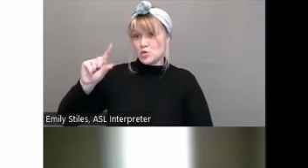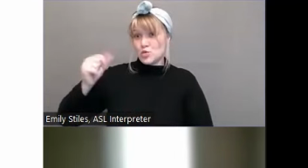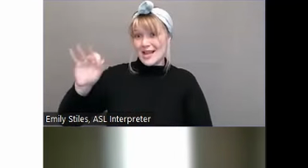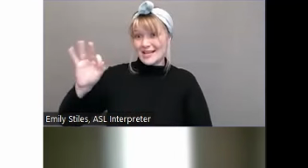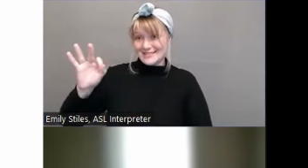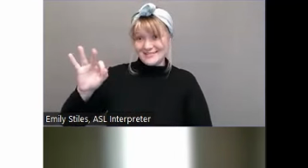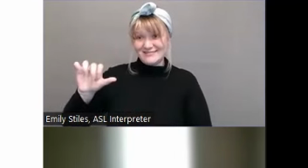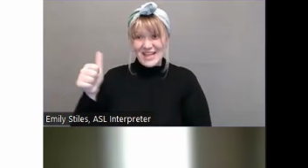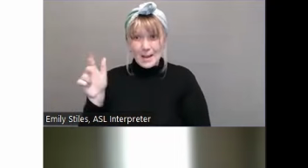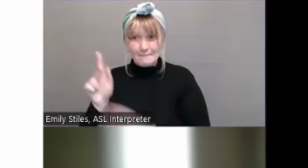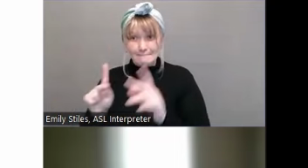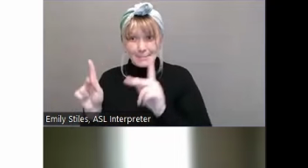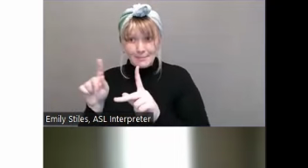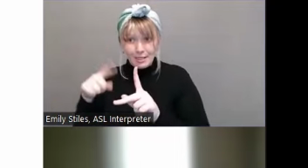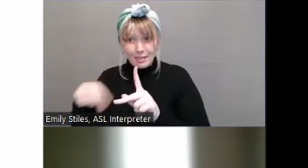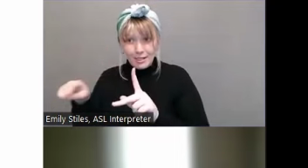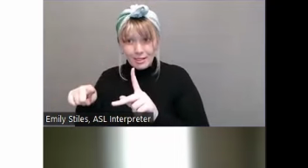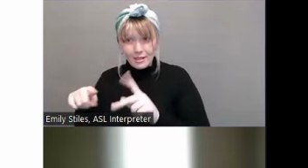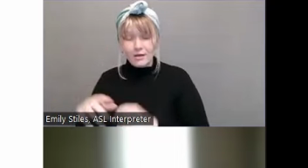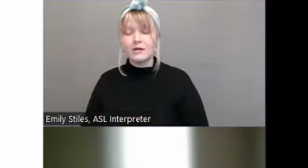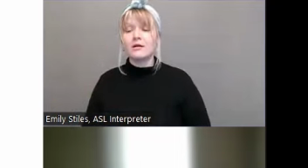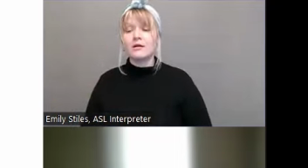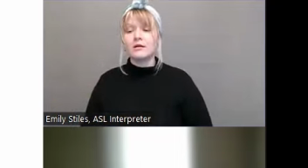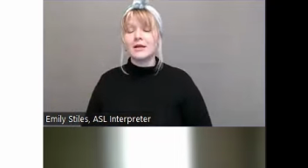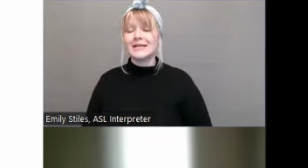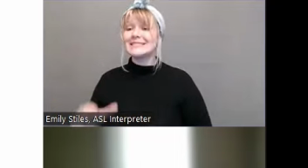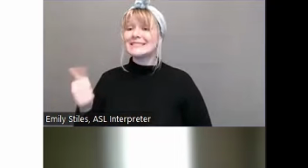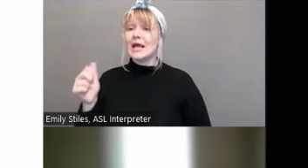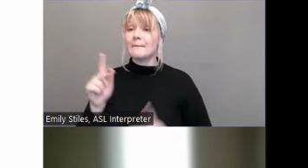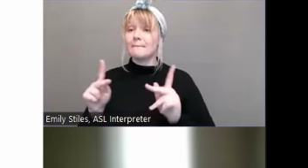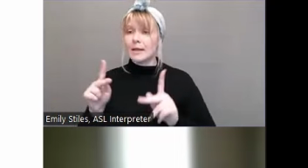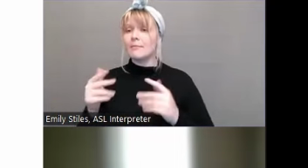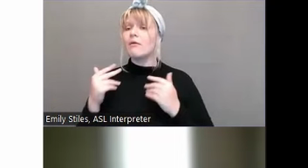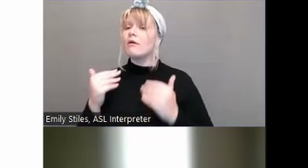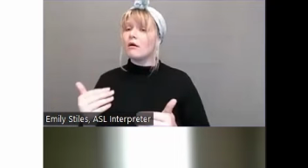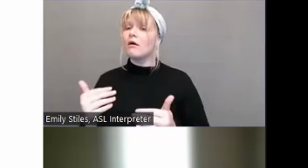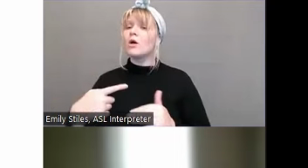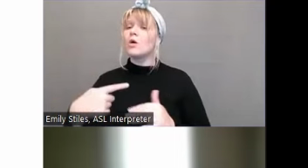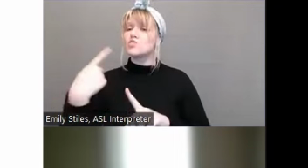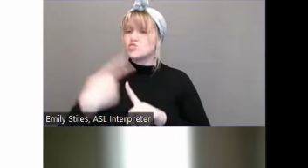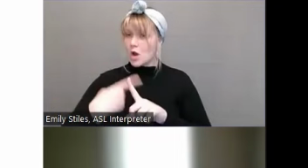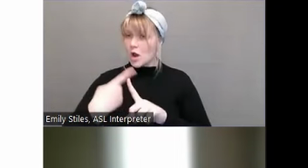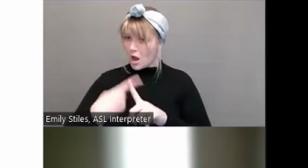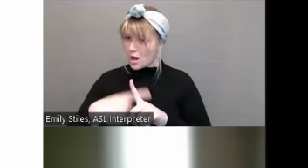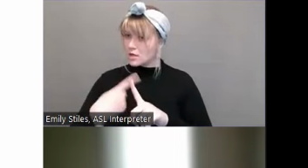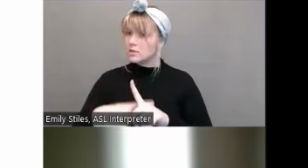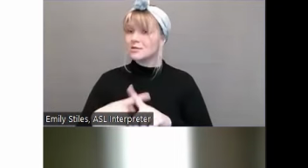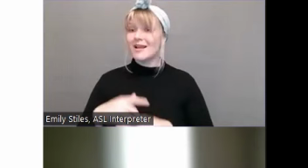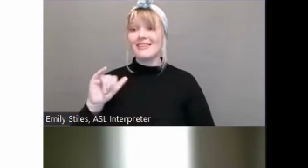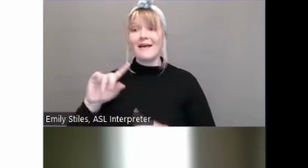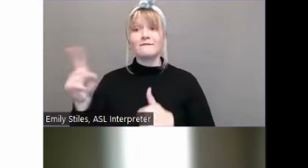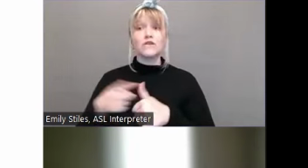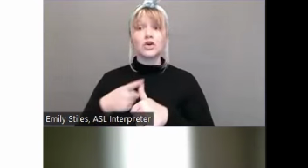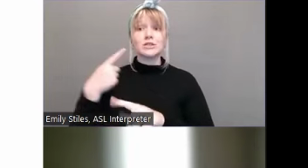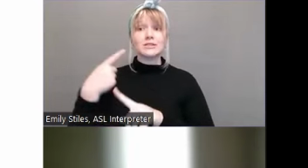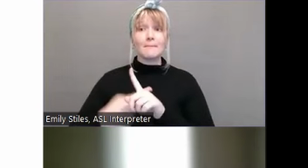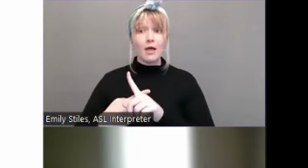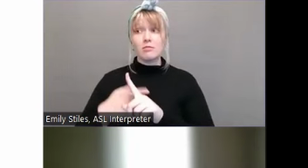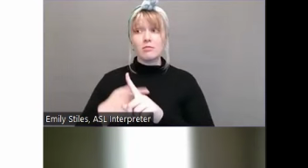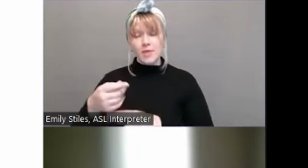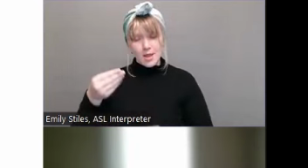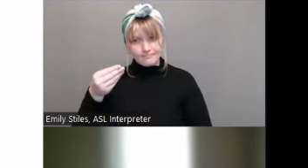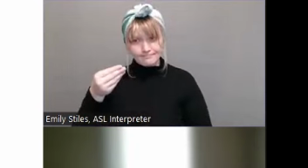Ten of those folks who rented up in that first month are still in their housing.